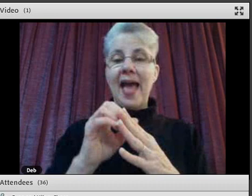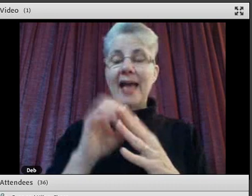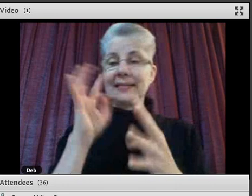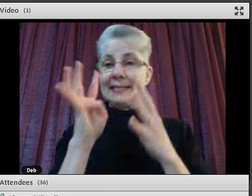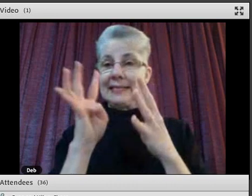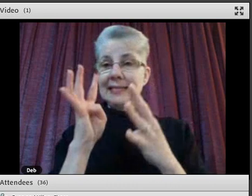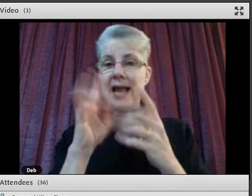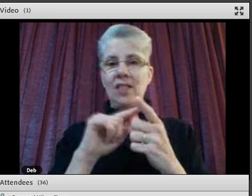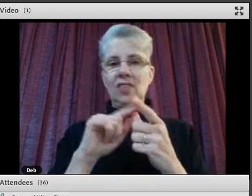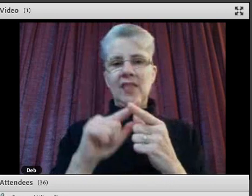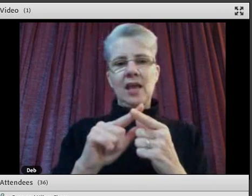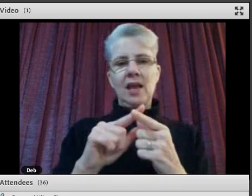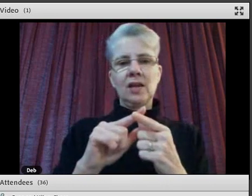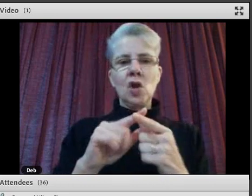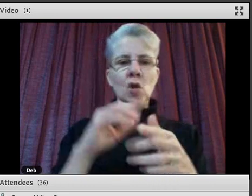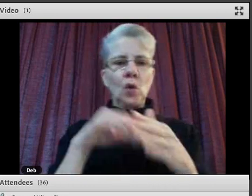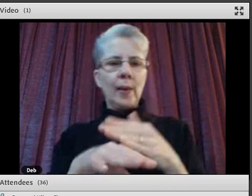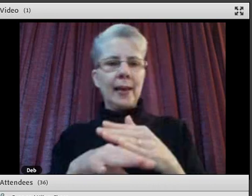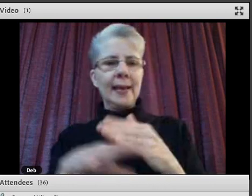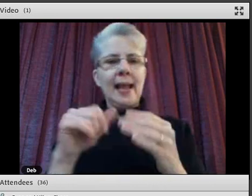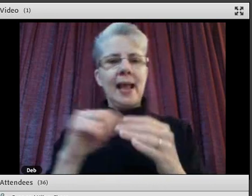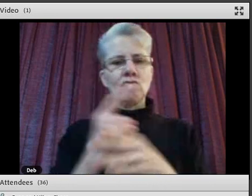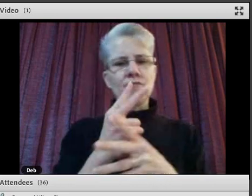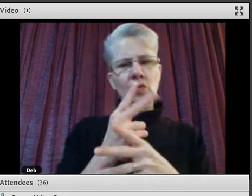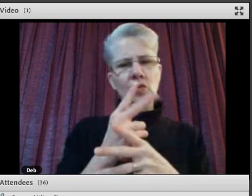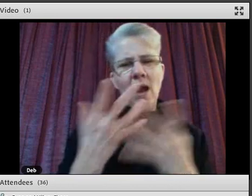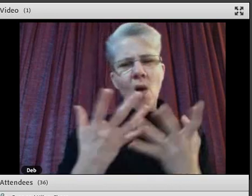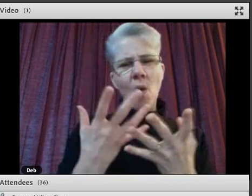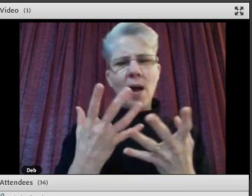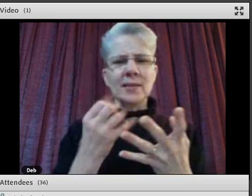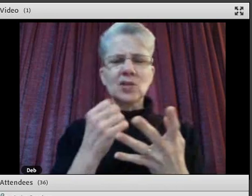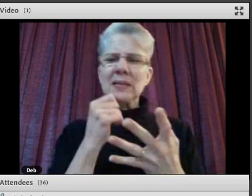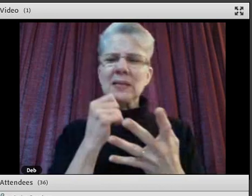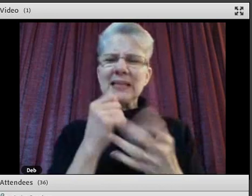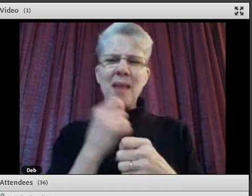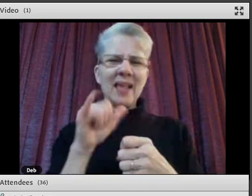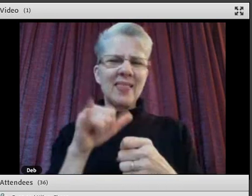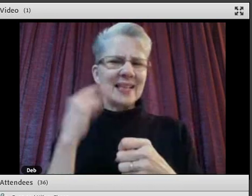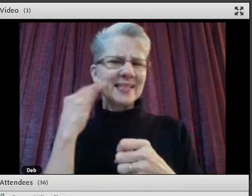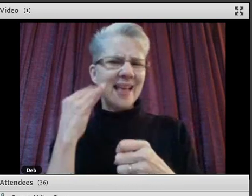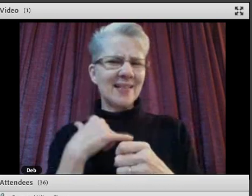then you go in and you figure out, "Okay, it didn't make this sound I was really going for.